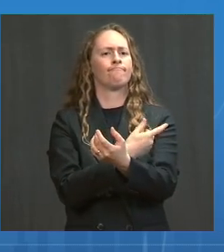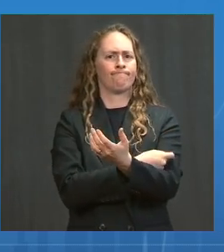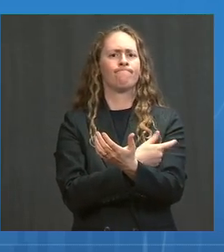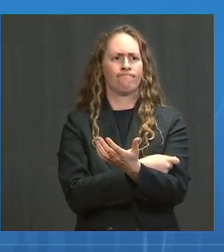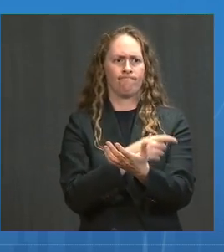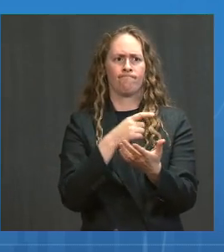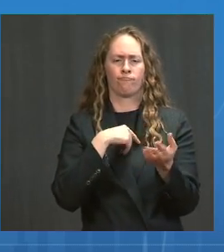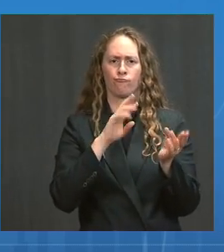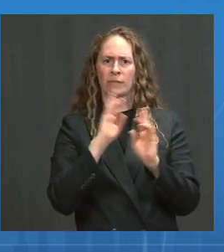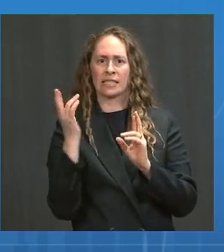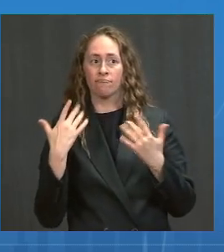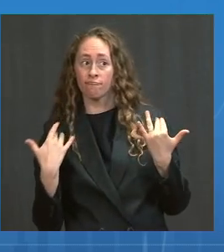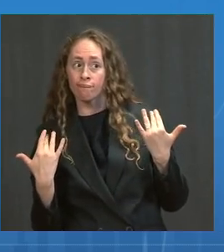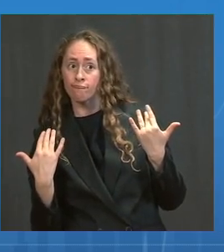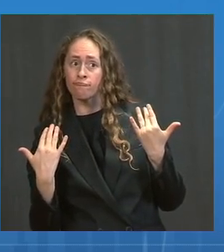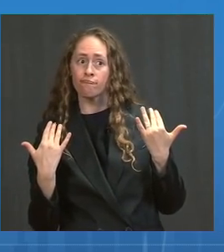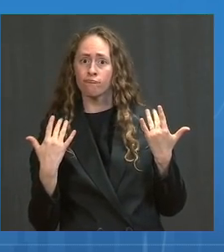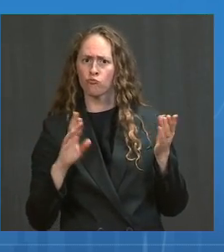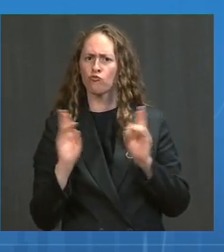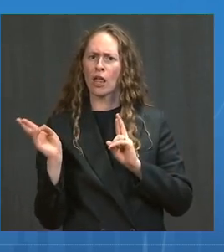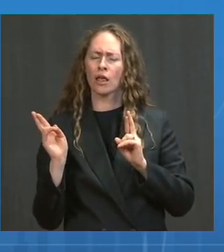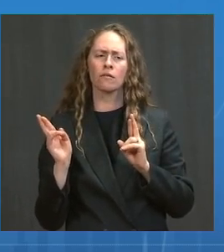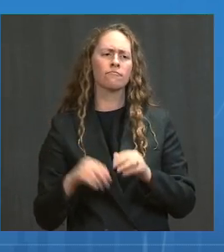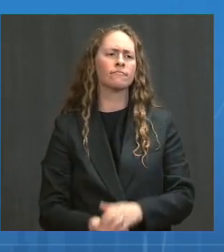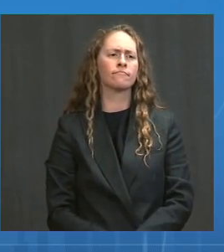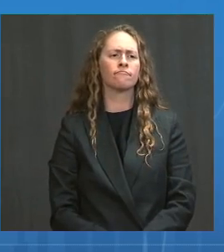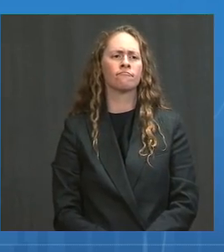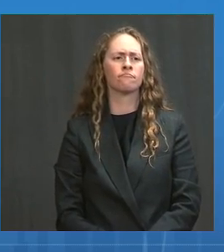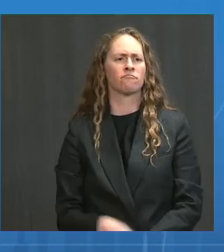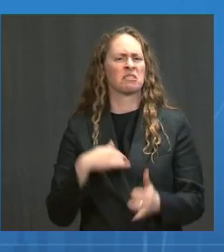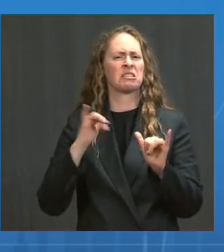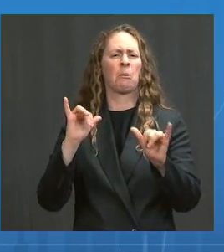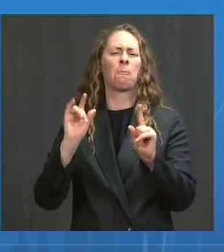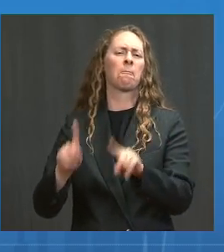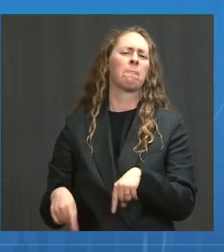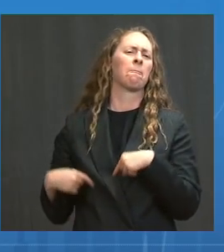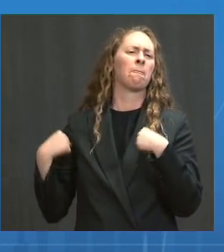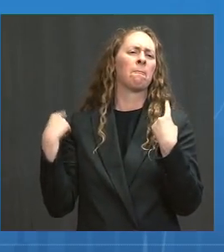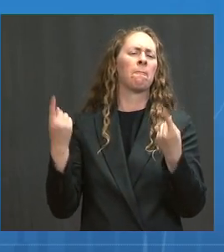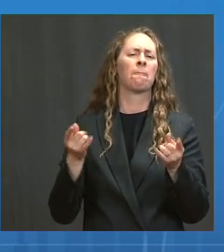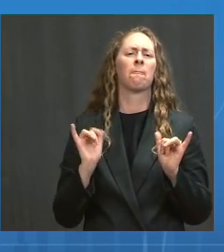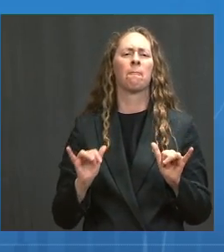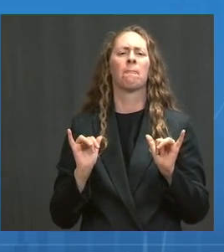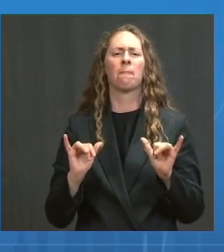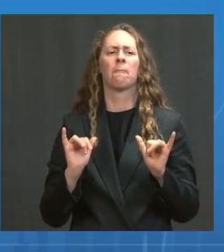So that's capabilities that we've had in place that we're amping up to deal with the Delta variant.